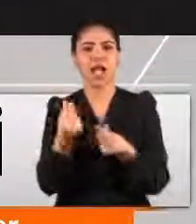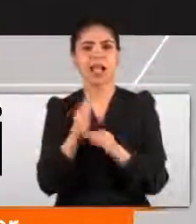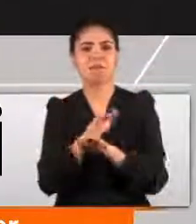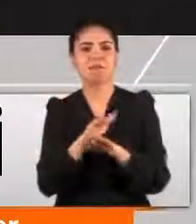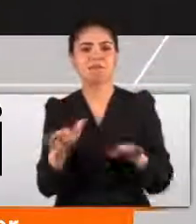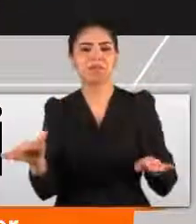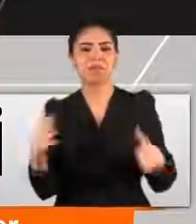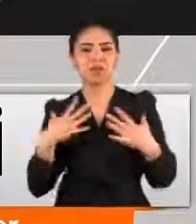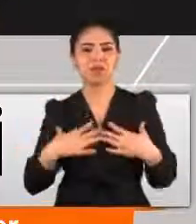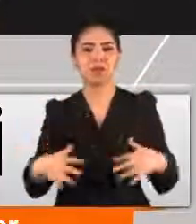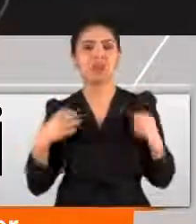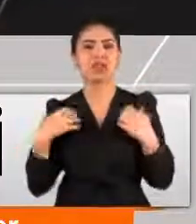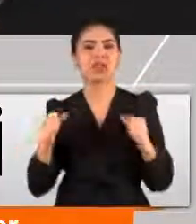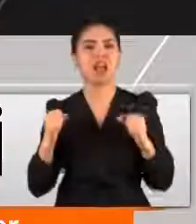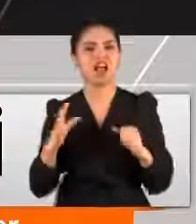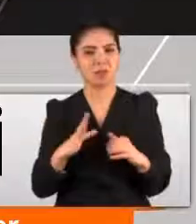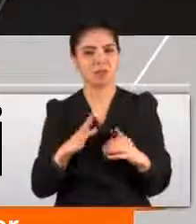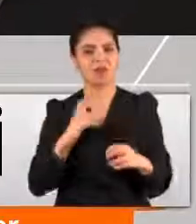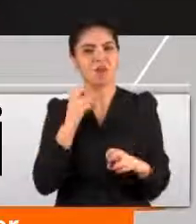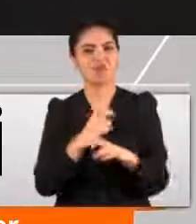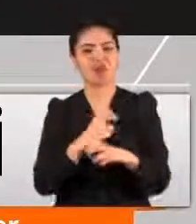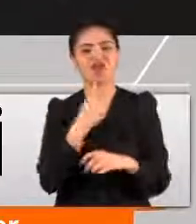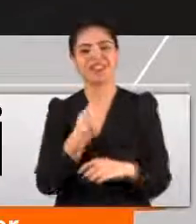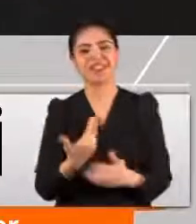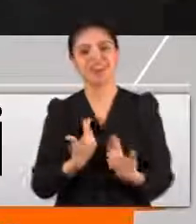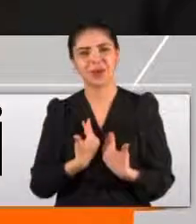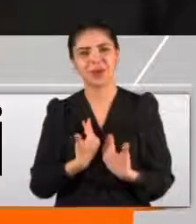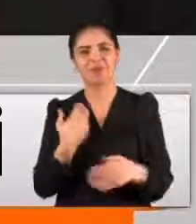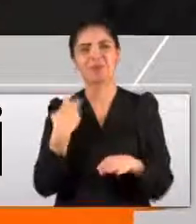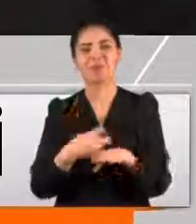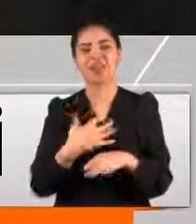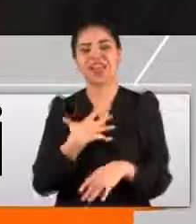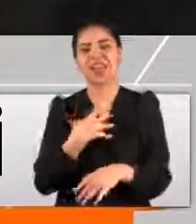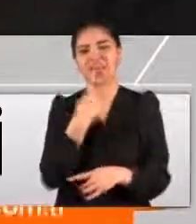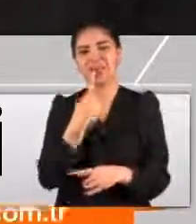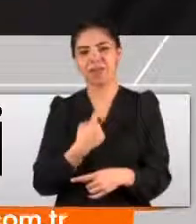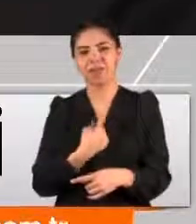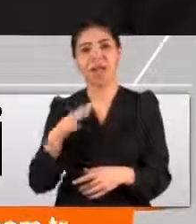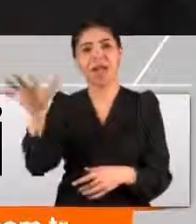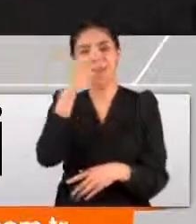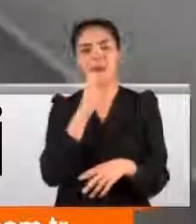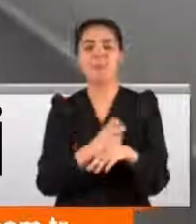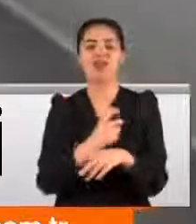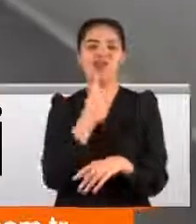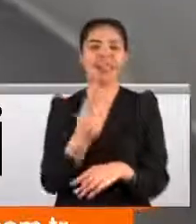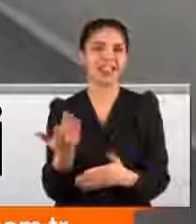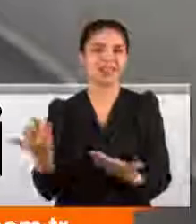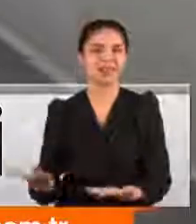My body is very healthy, I say to my self Masallah (God bless me) Yes everybody please say Masallah (God bless) for me